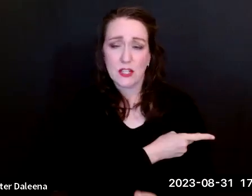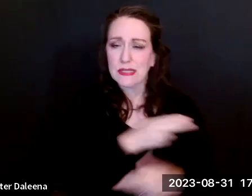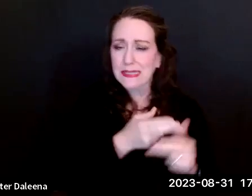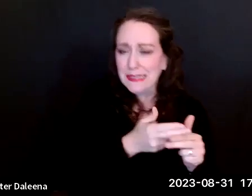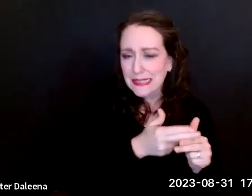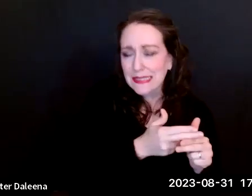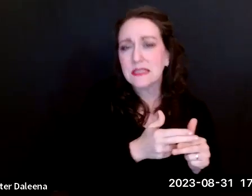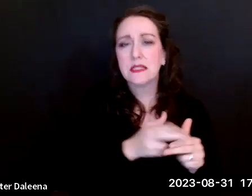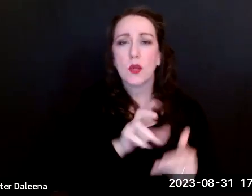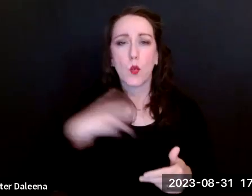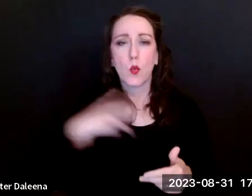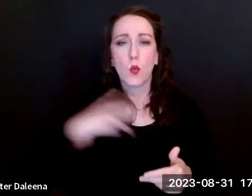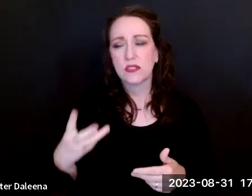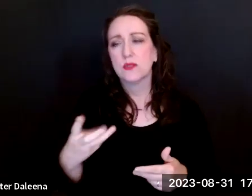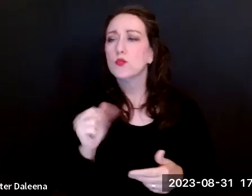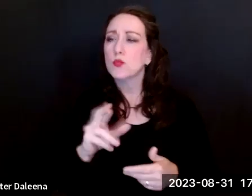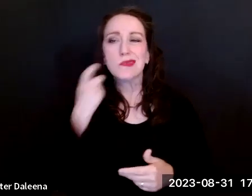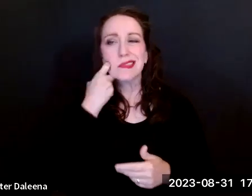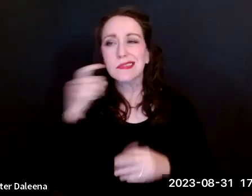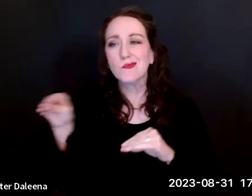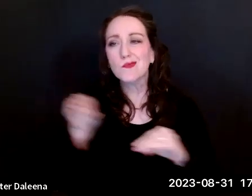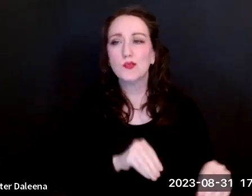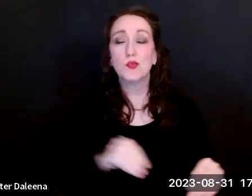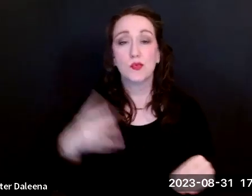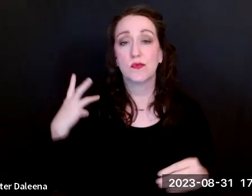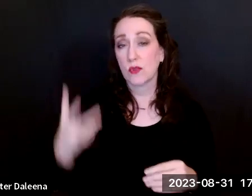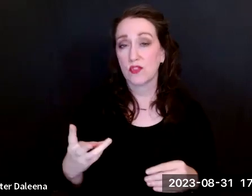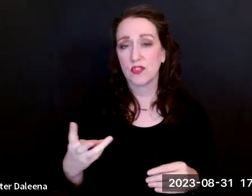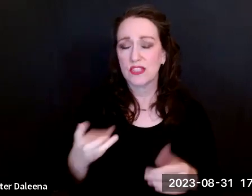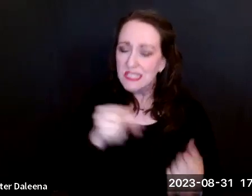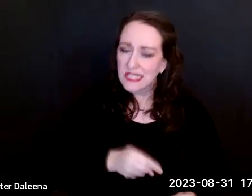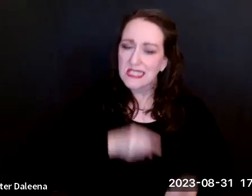in Washington or who have recently moved to Washington are struggling to find available